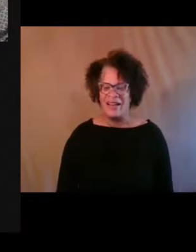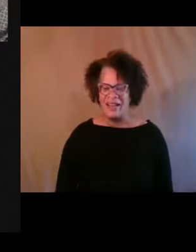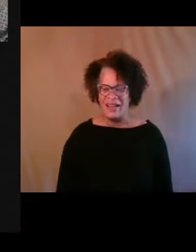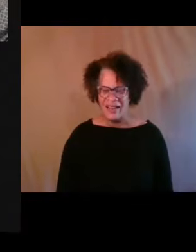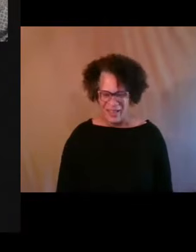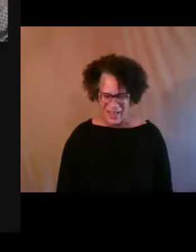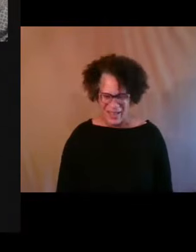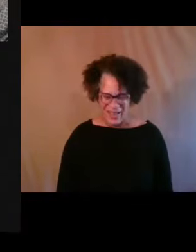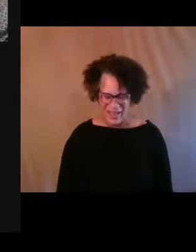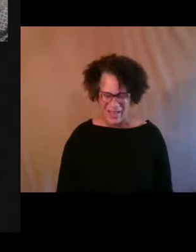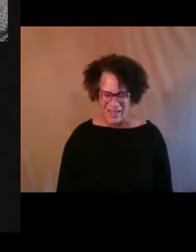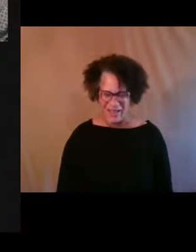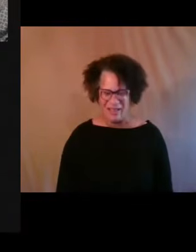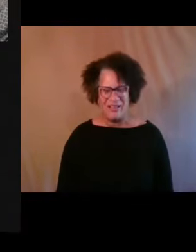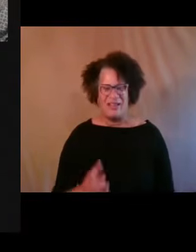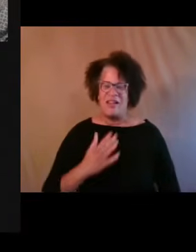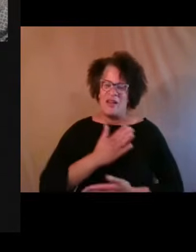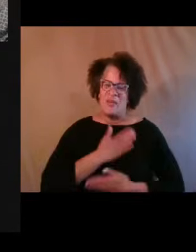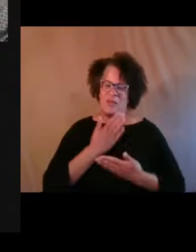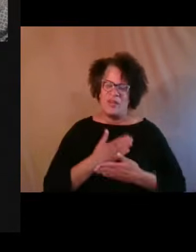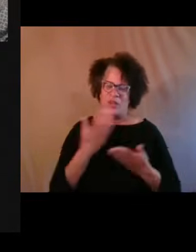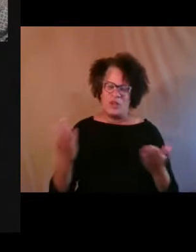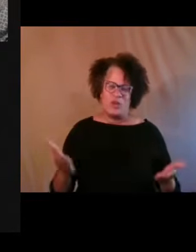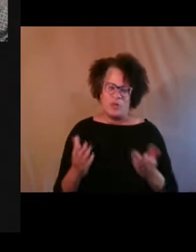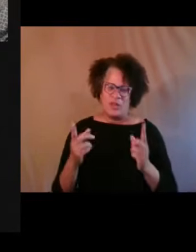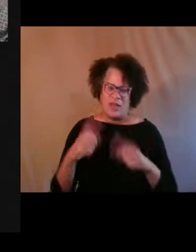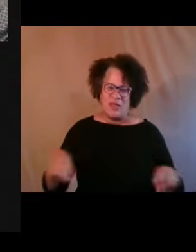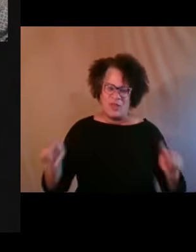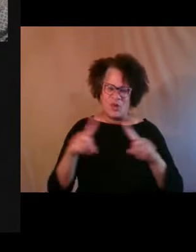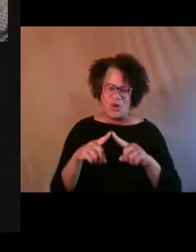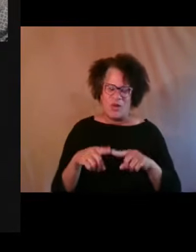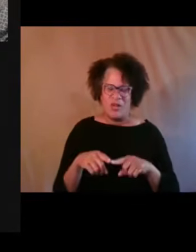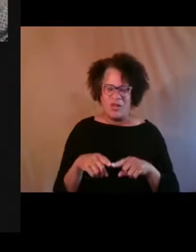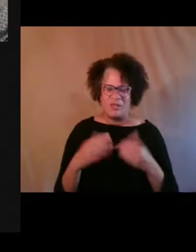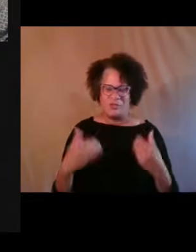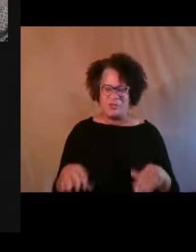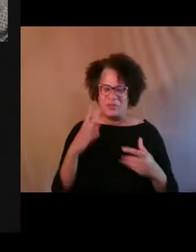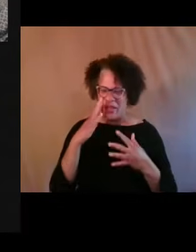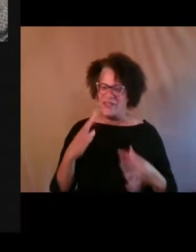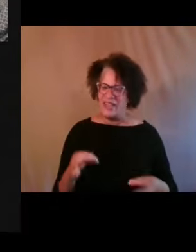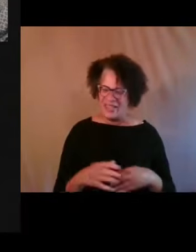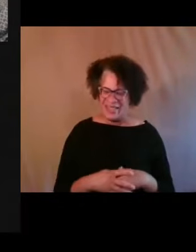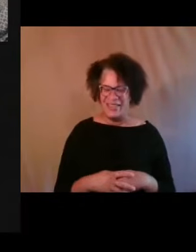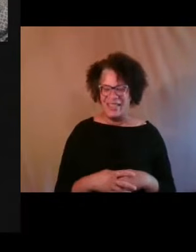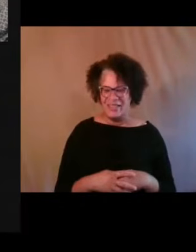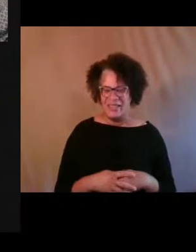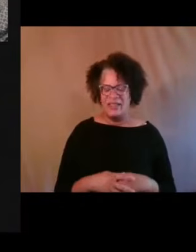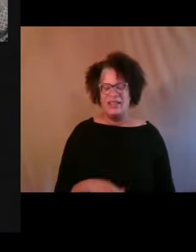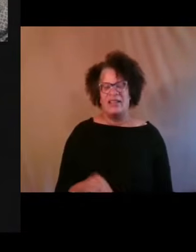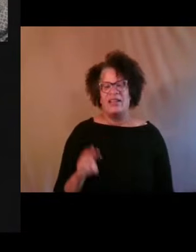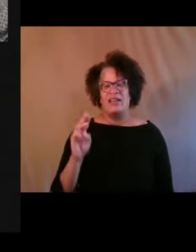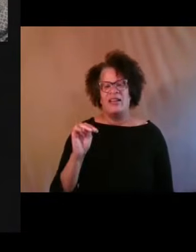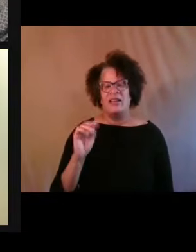What a pleasure to be in this circle. Indeed, thank you. Maru Mora-Villalpando,